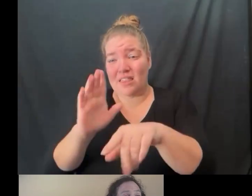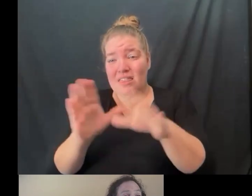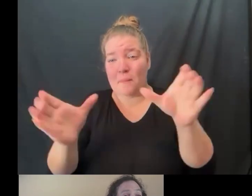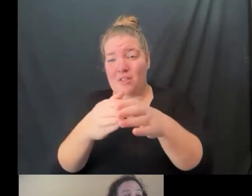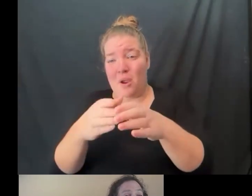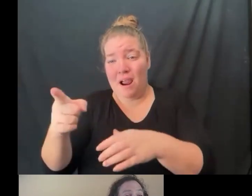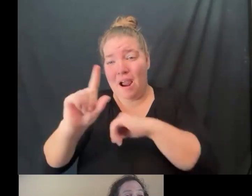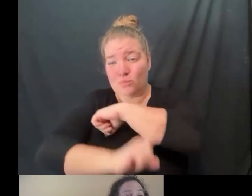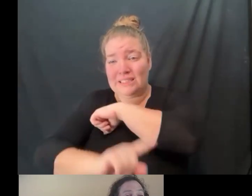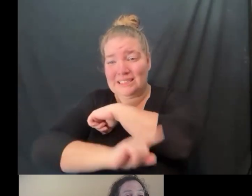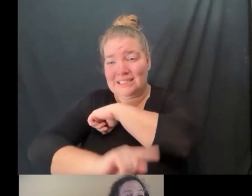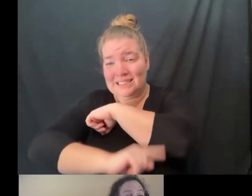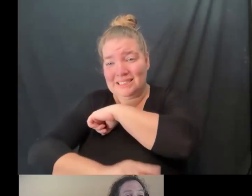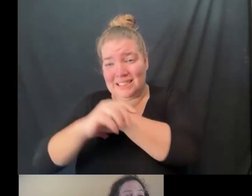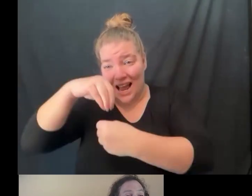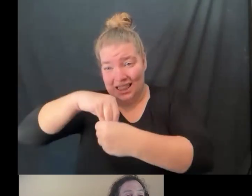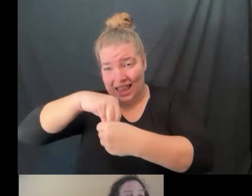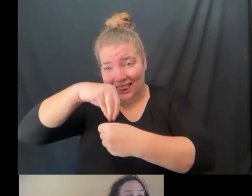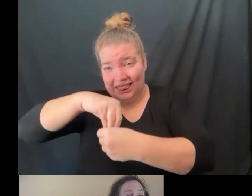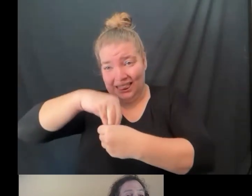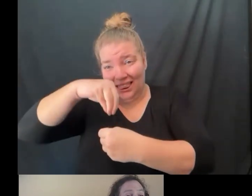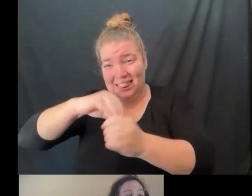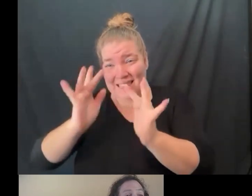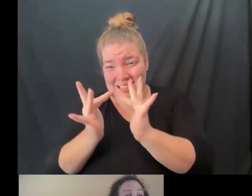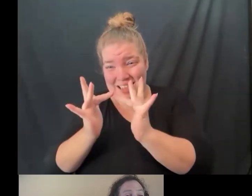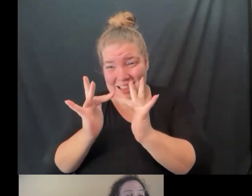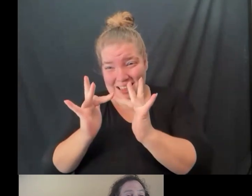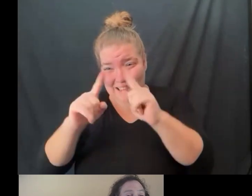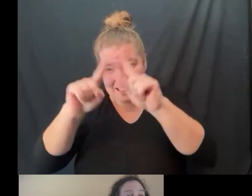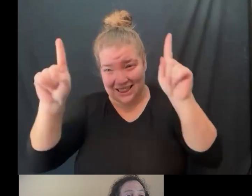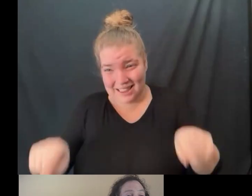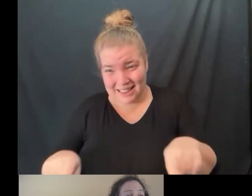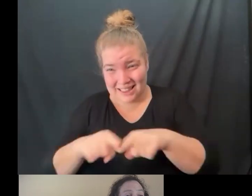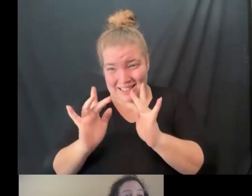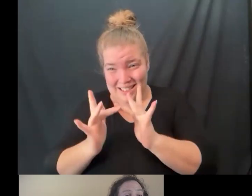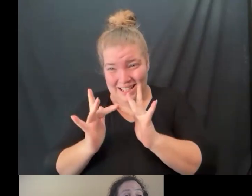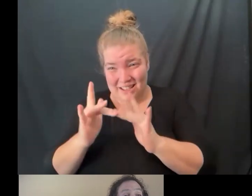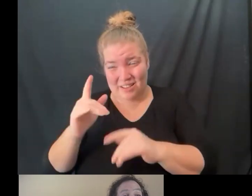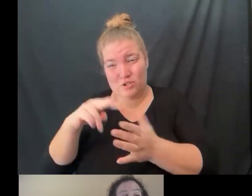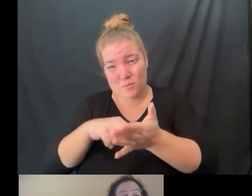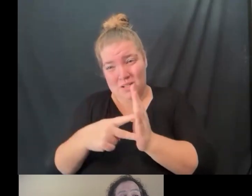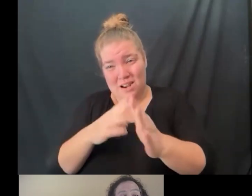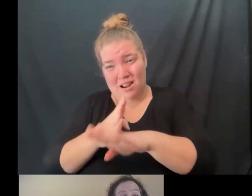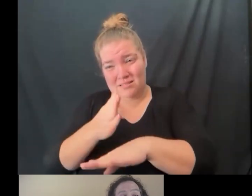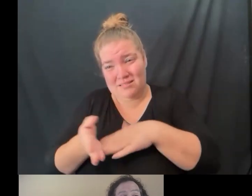department, and the internal web page that you're going live with now needs